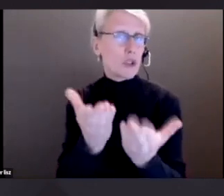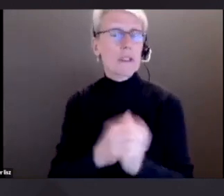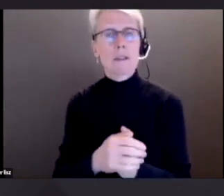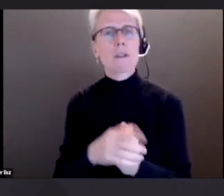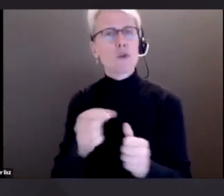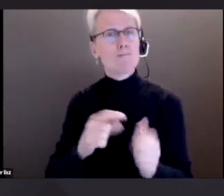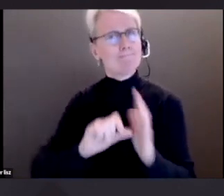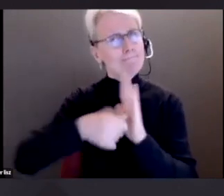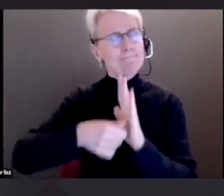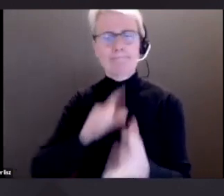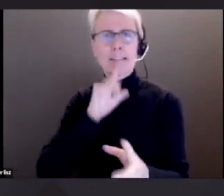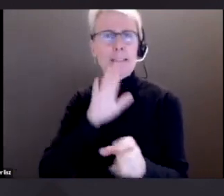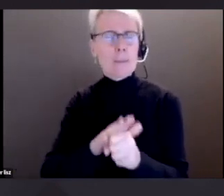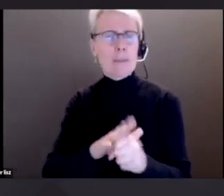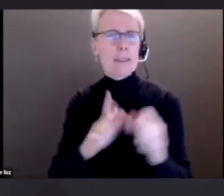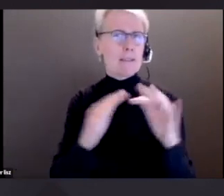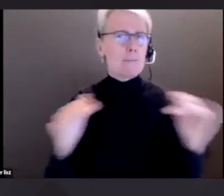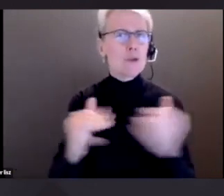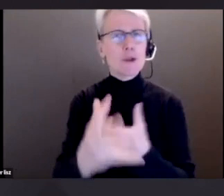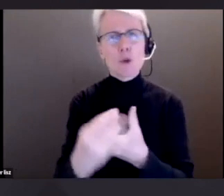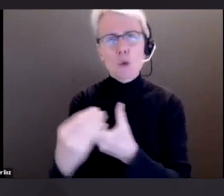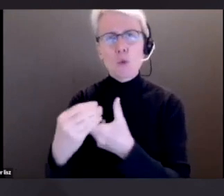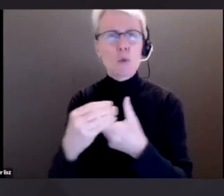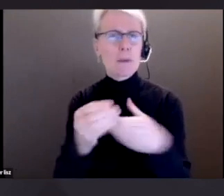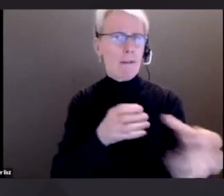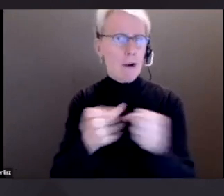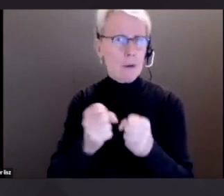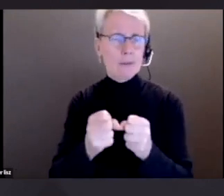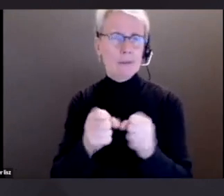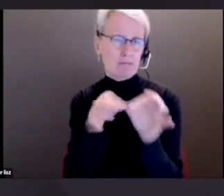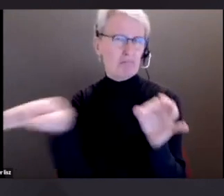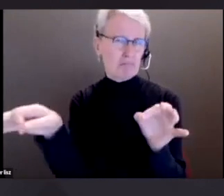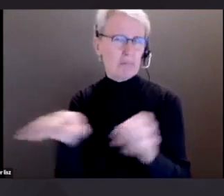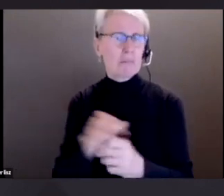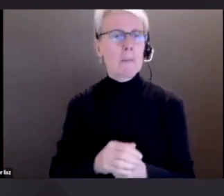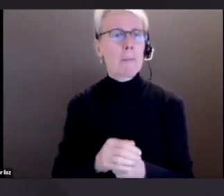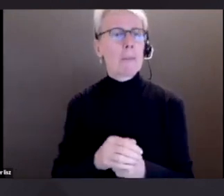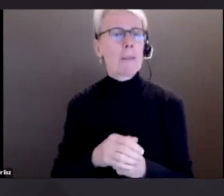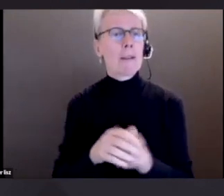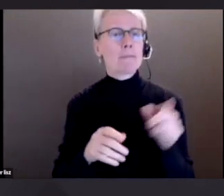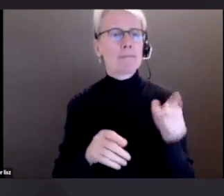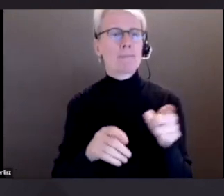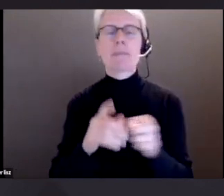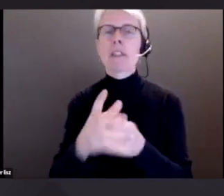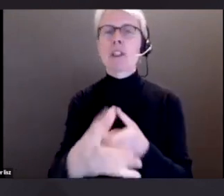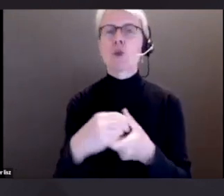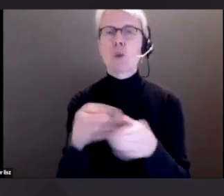including inclusive hiring statements in your job postings or other communications can help solidify